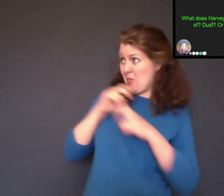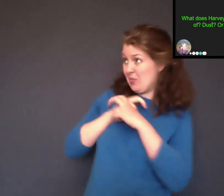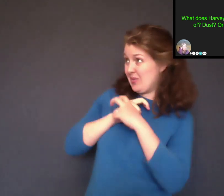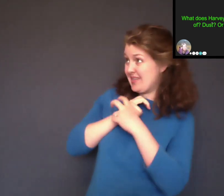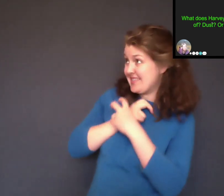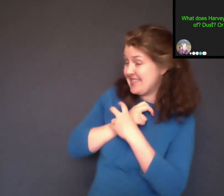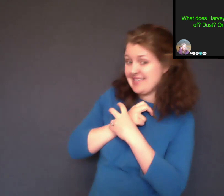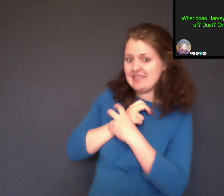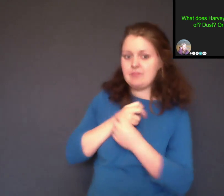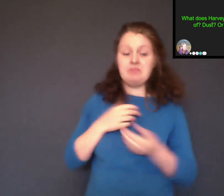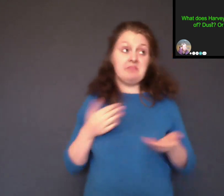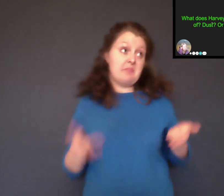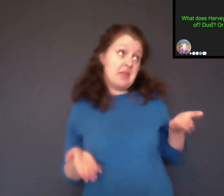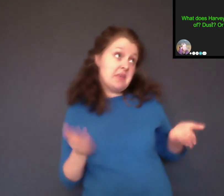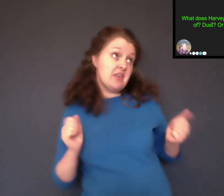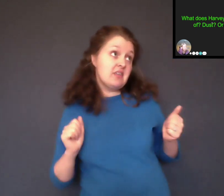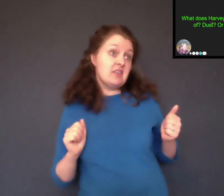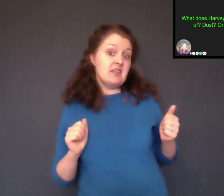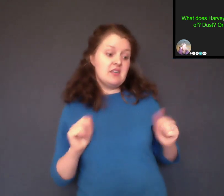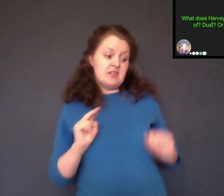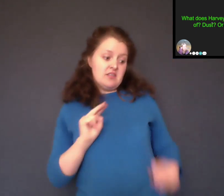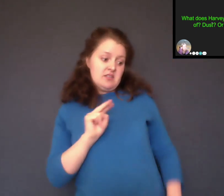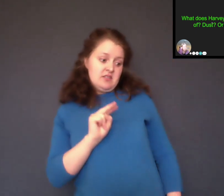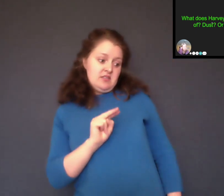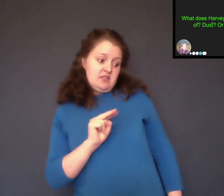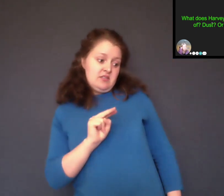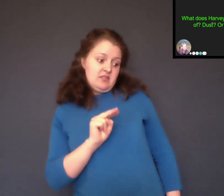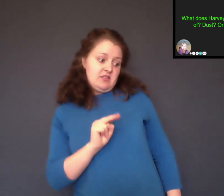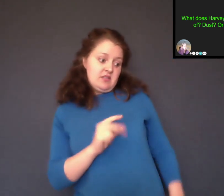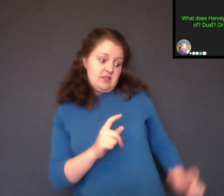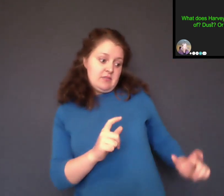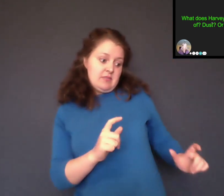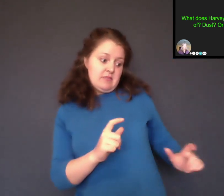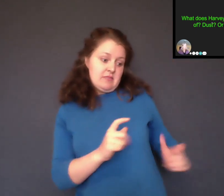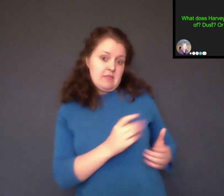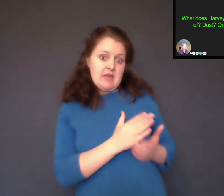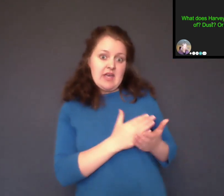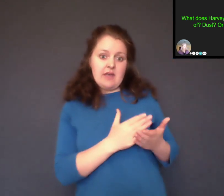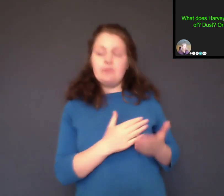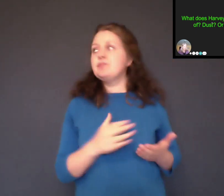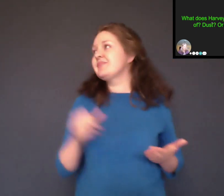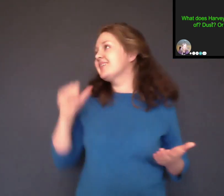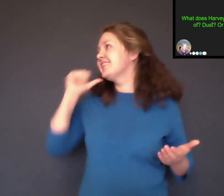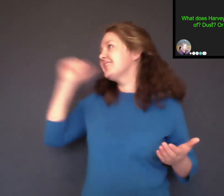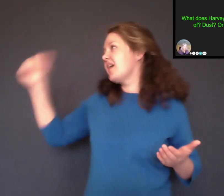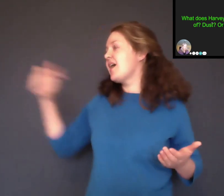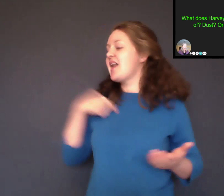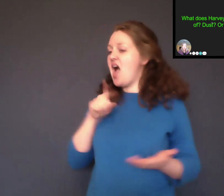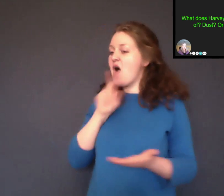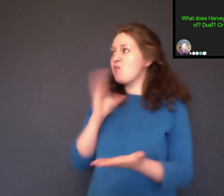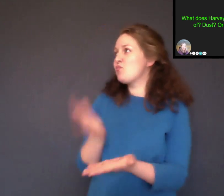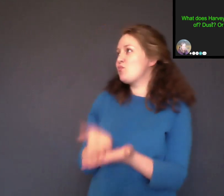it maybe harvey replied still staring at the pie well it's not said jive and i'll prove it